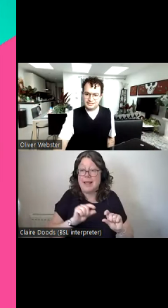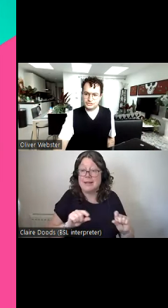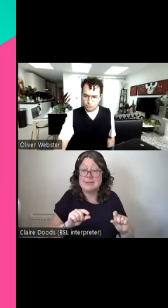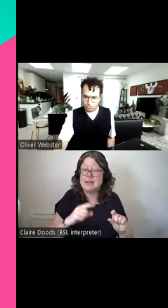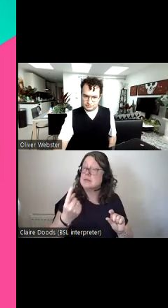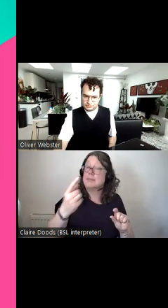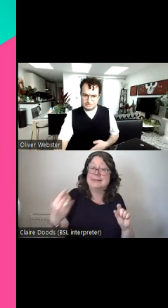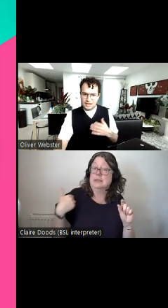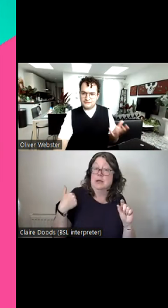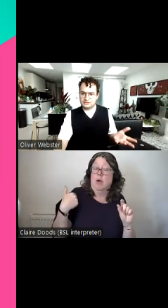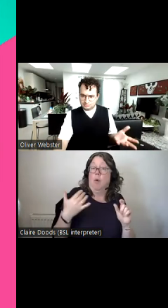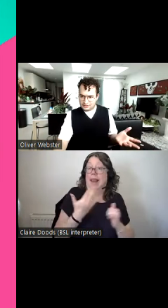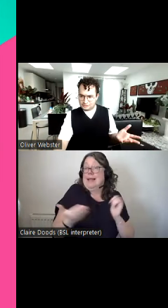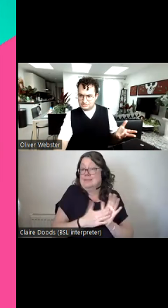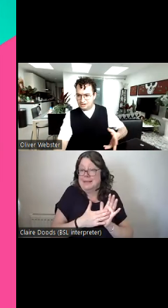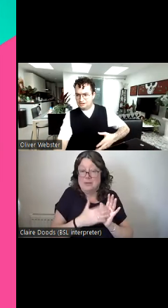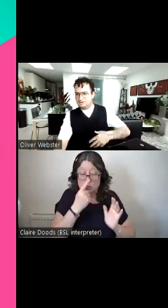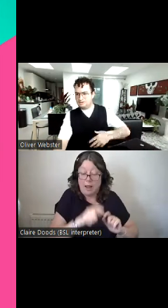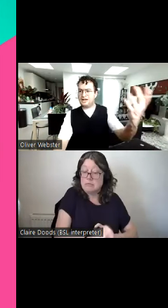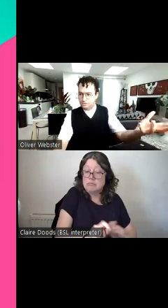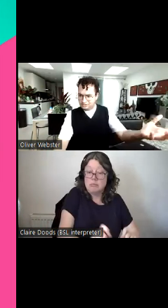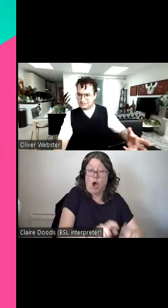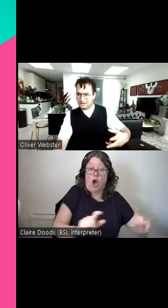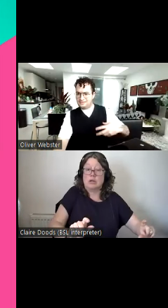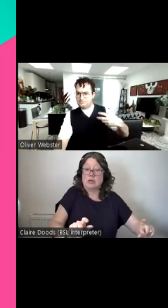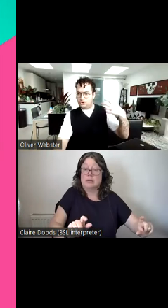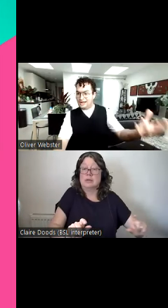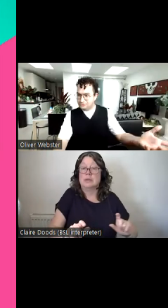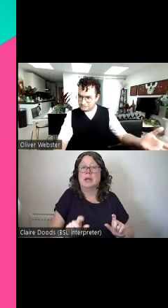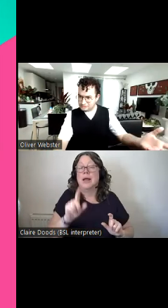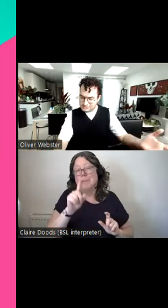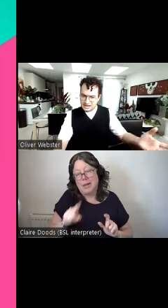In short, live subtitles are higher quality and they're more accurate.